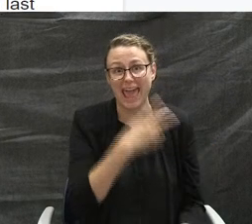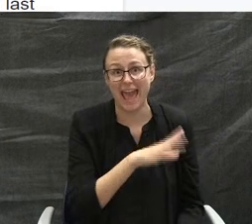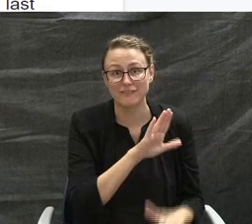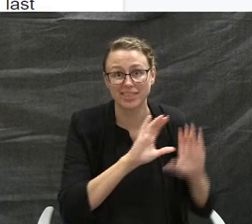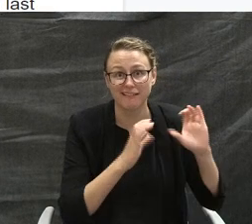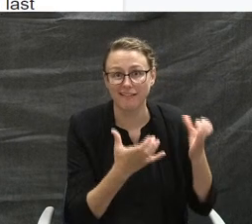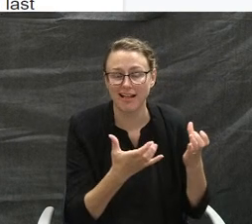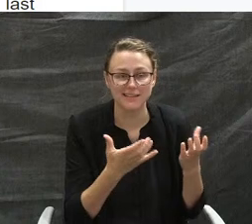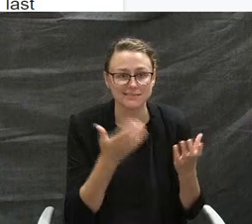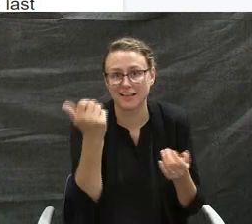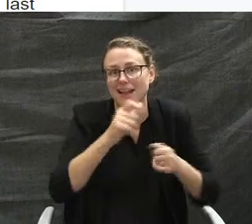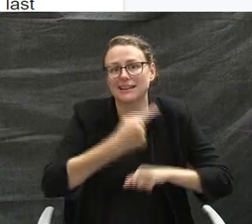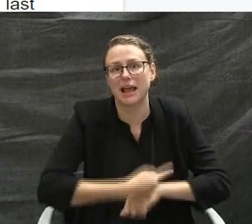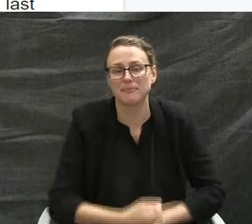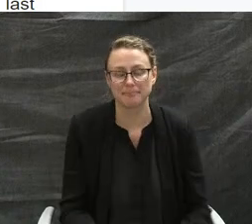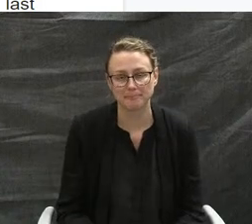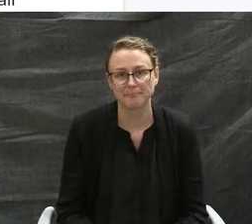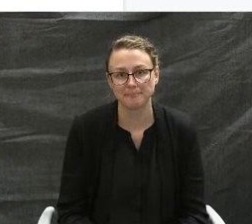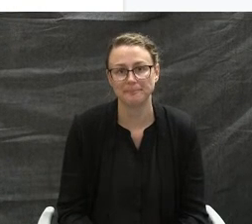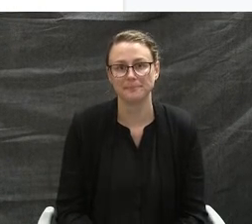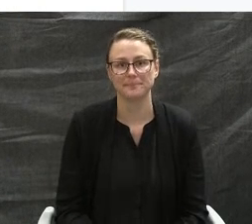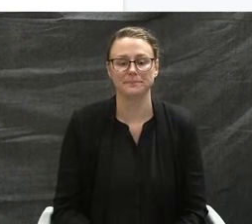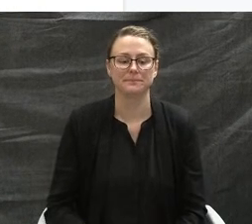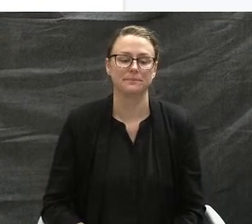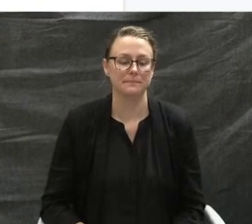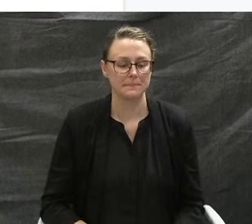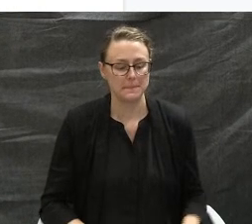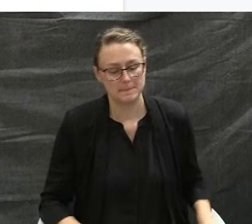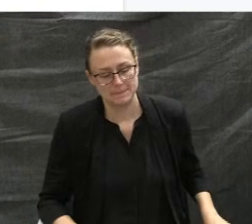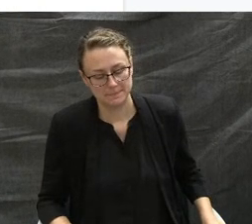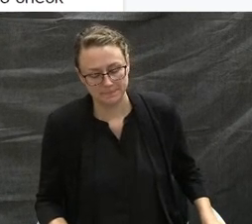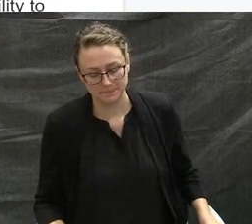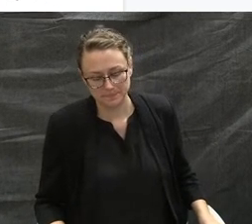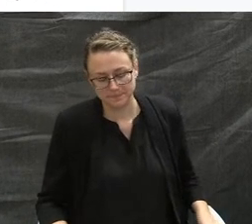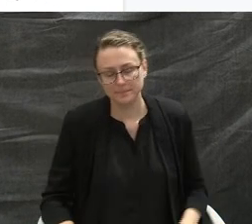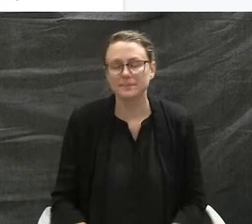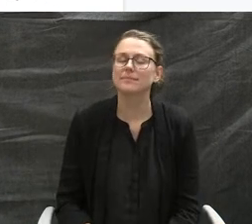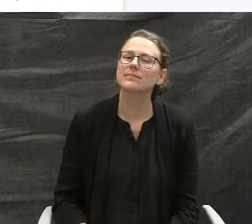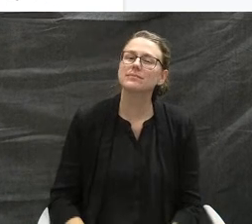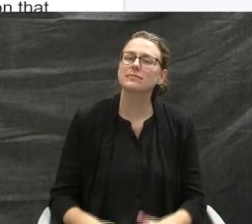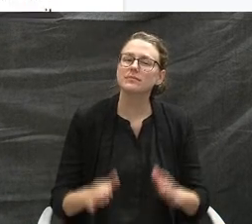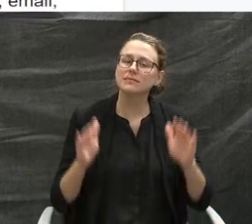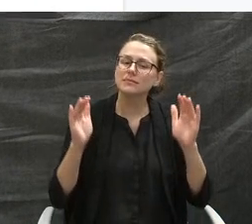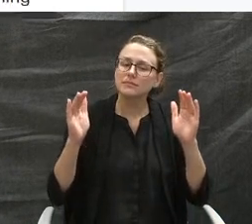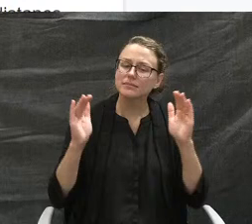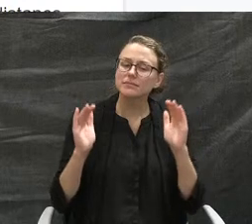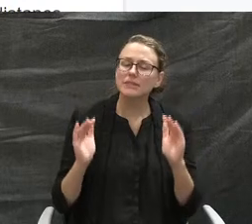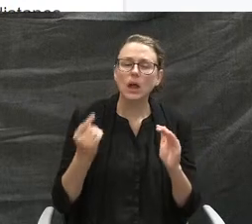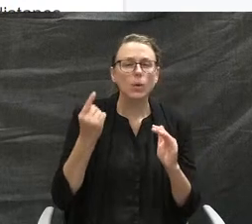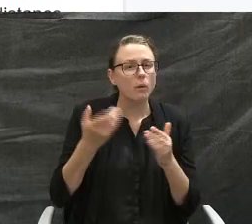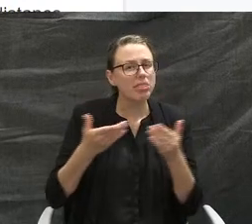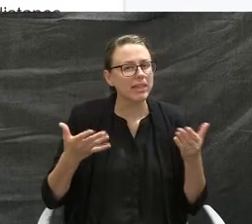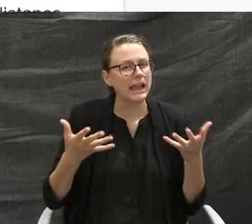given day. Um? And then finally one thing that we just wanted to really dig